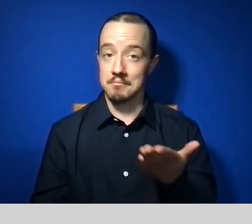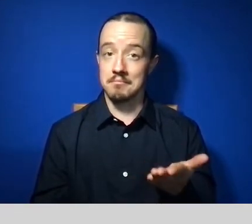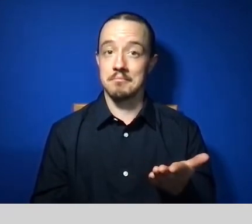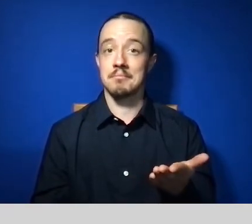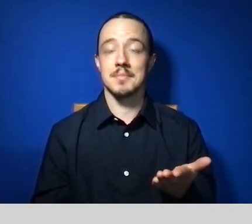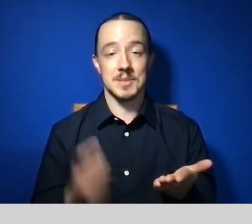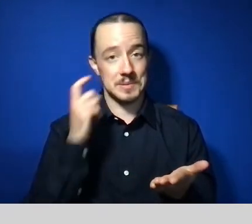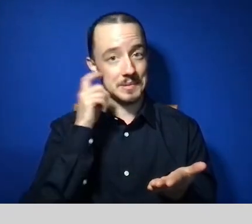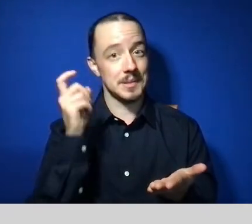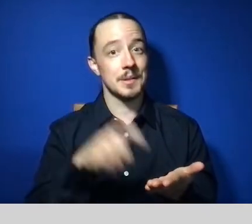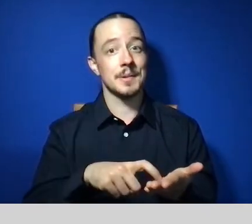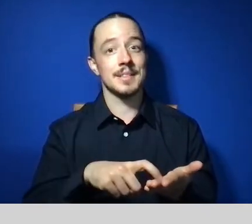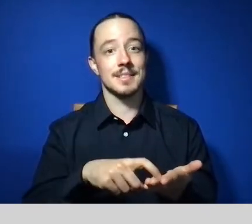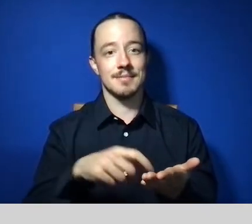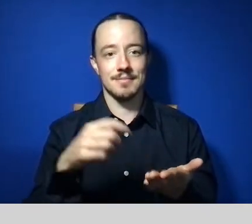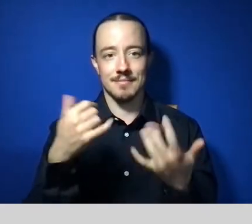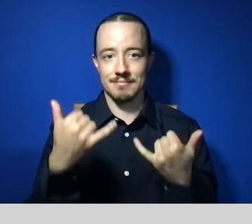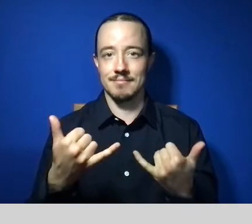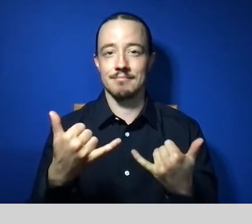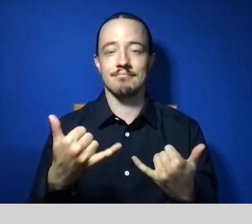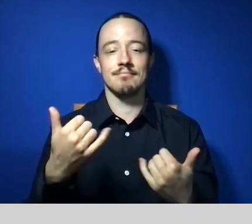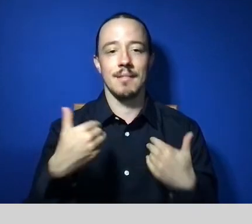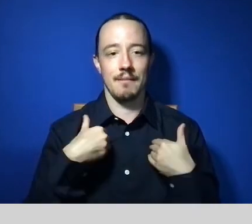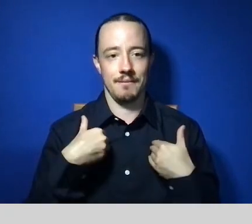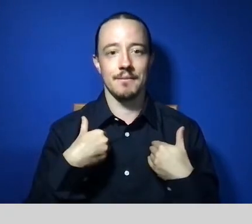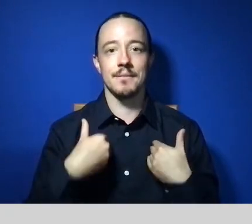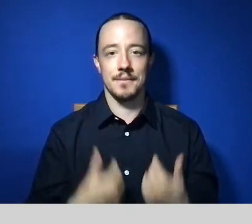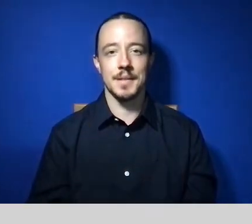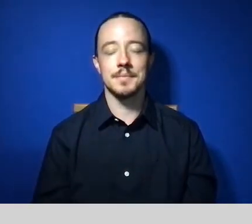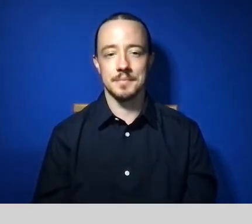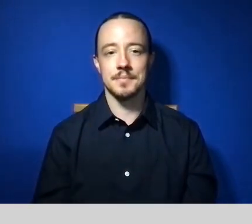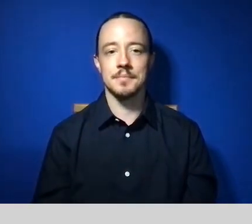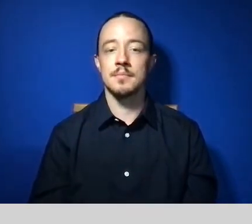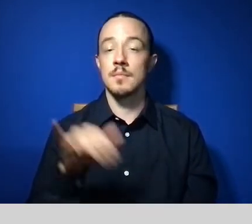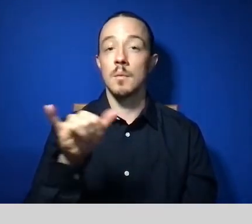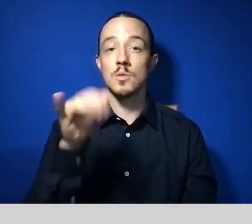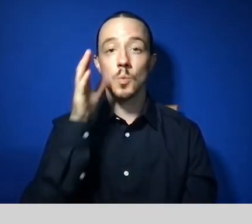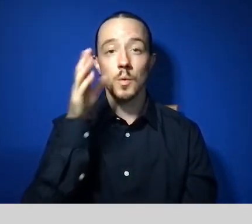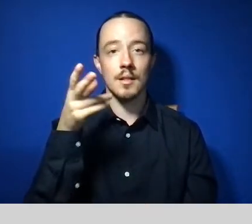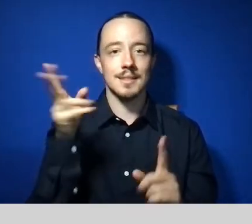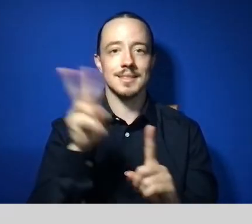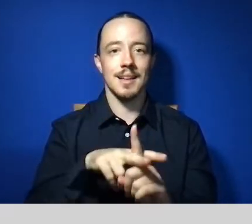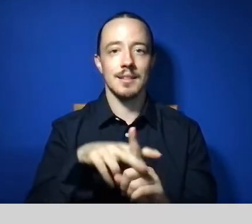there we go, notice that its event date, A and B it also assigns